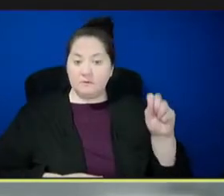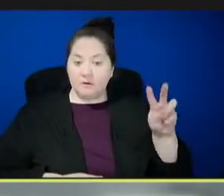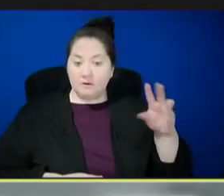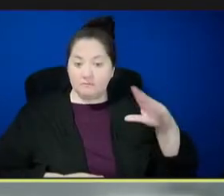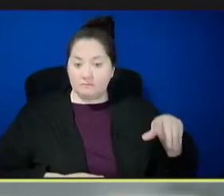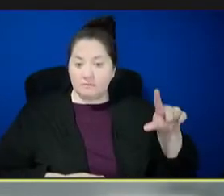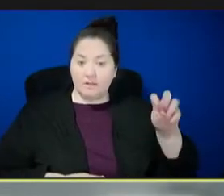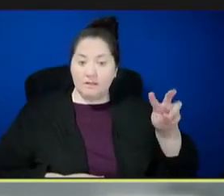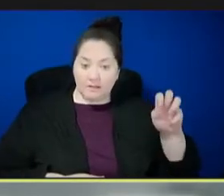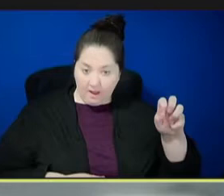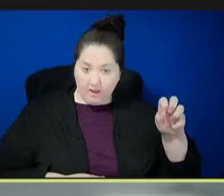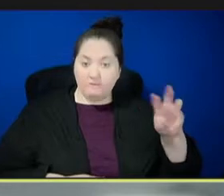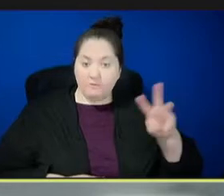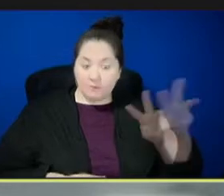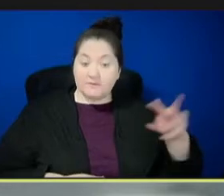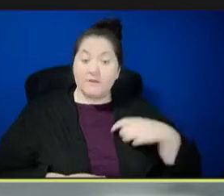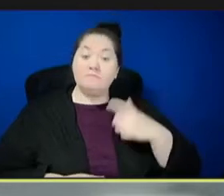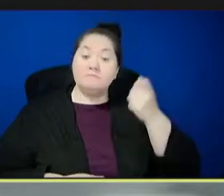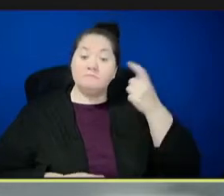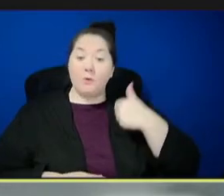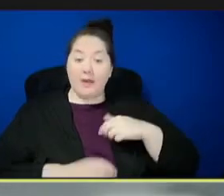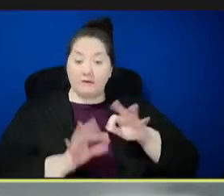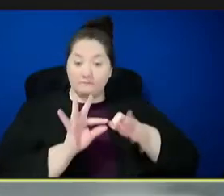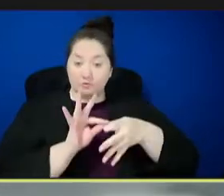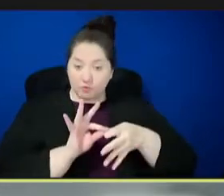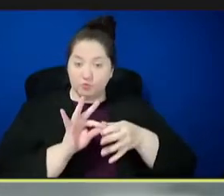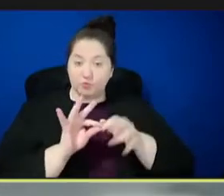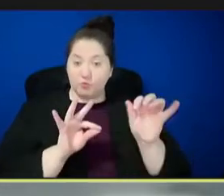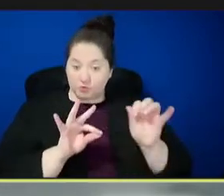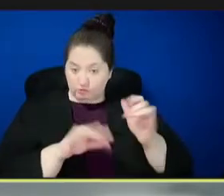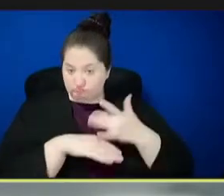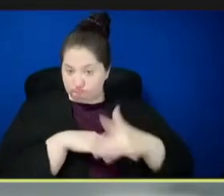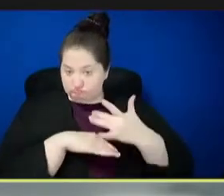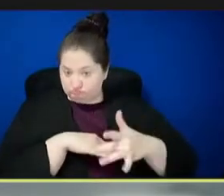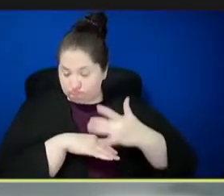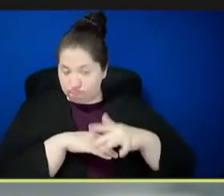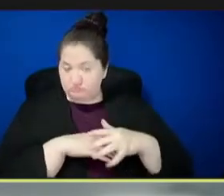sign language interpreters available on the HHS live stream. We appreciate their work to